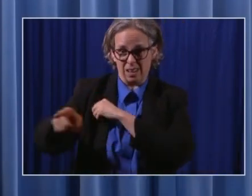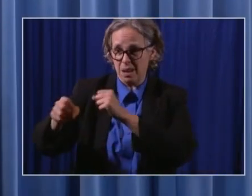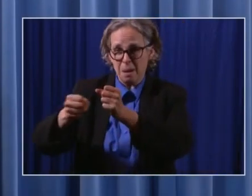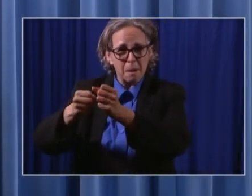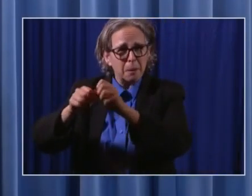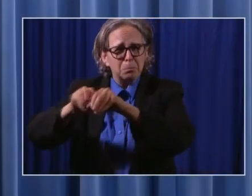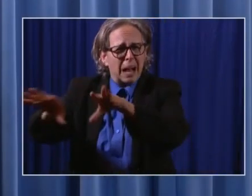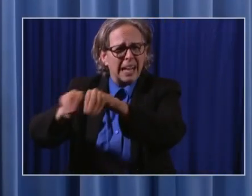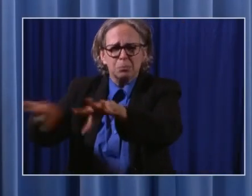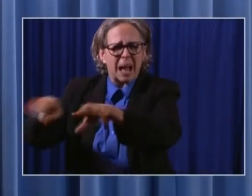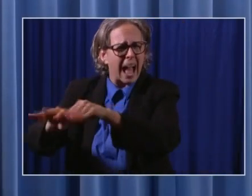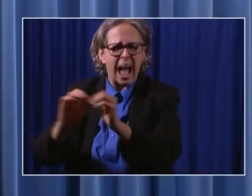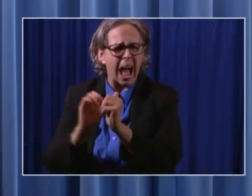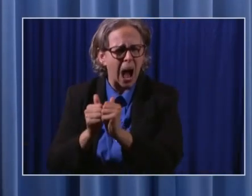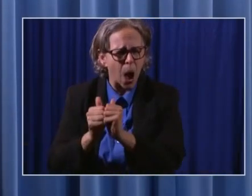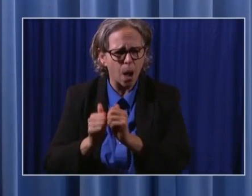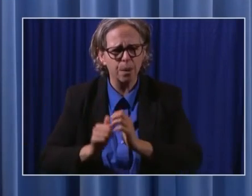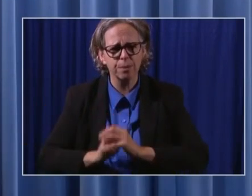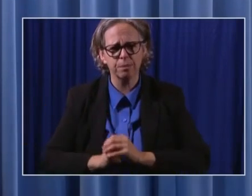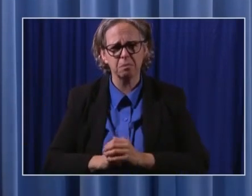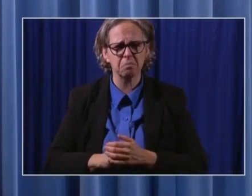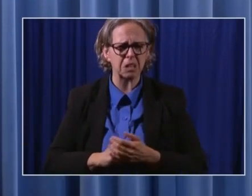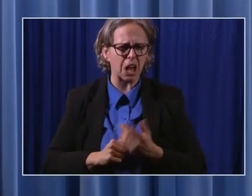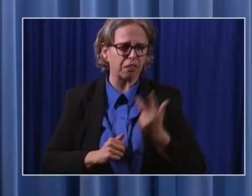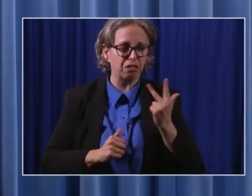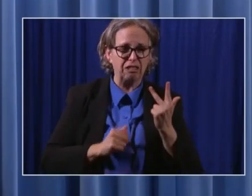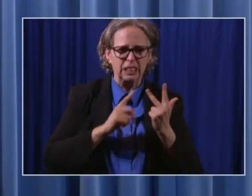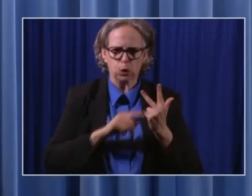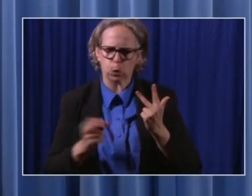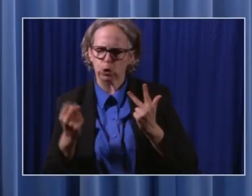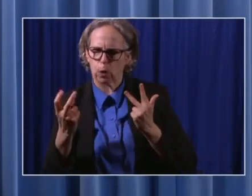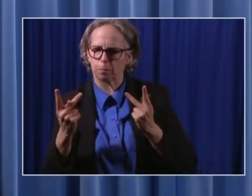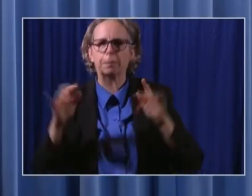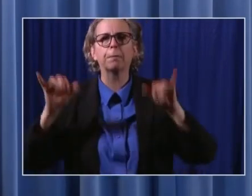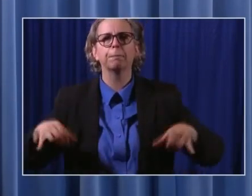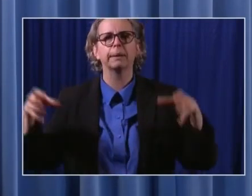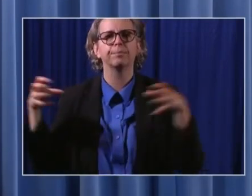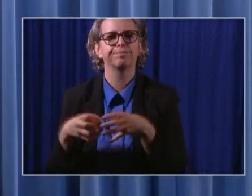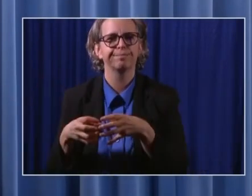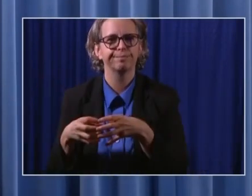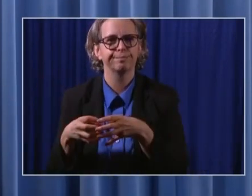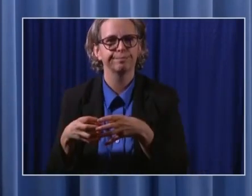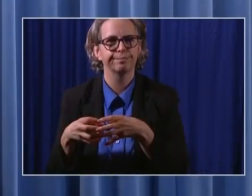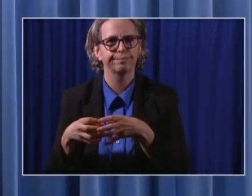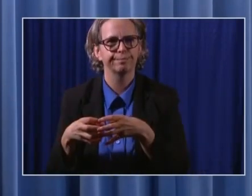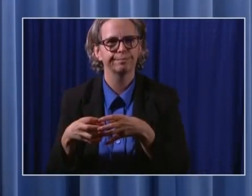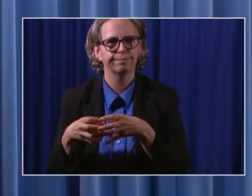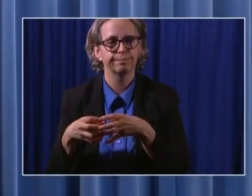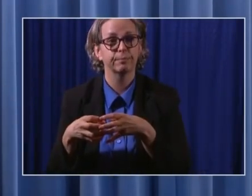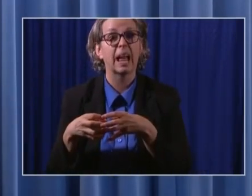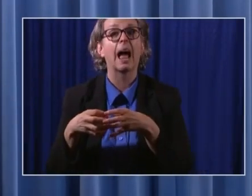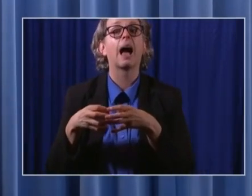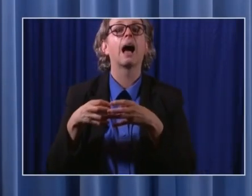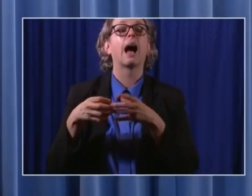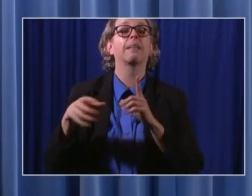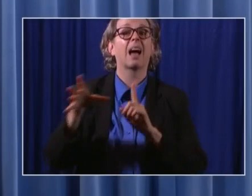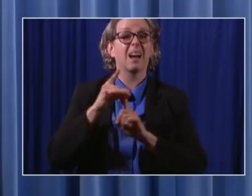COMMUNITIES SPREAD. IN THE COUNTY, IN THIS CASE, A COUNTY WITH HUNDREDS OF CASES. THE OUTBREAK EACH HAD 312